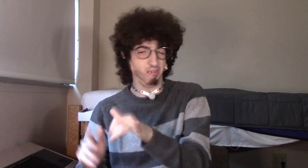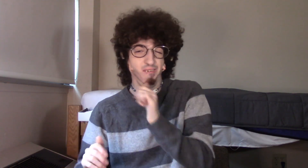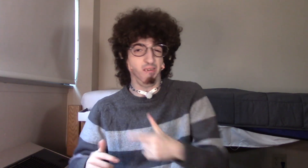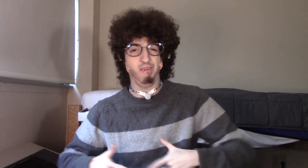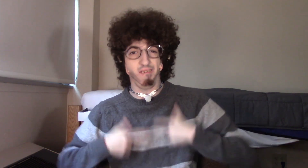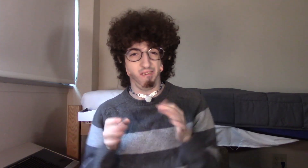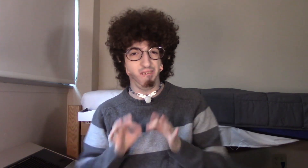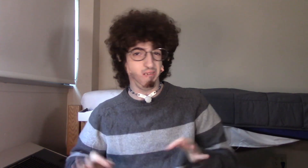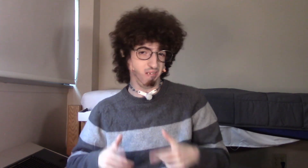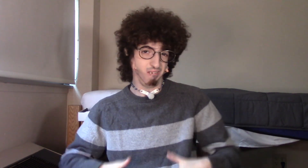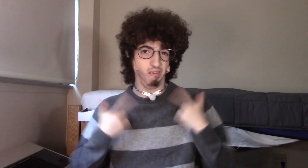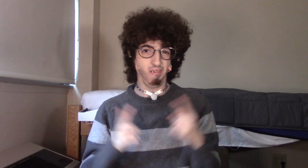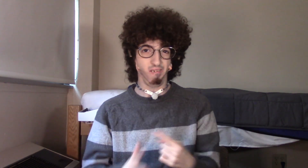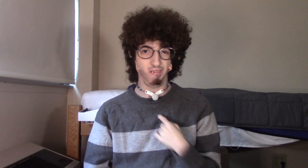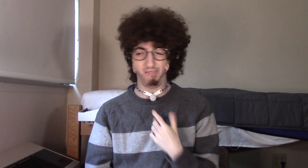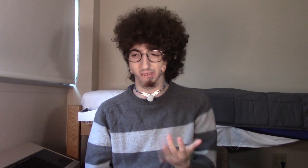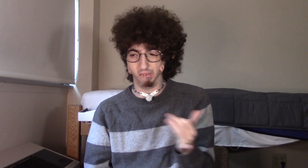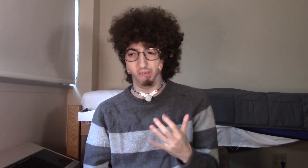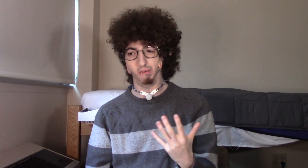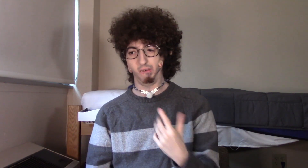That's not a life worth living to me